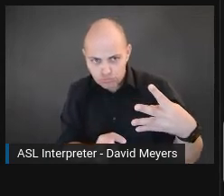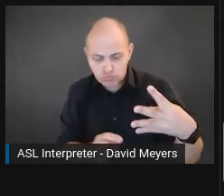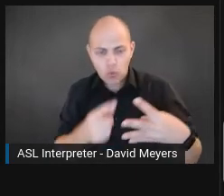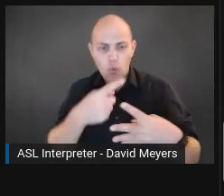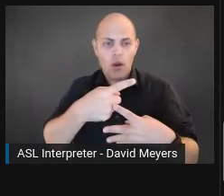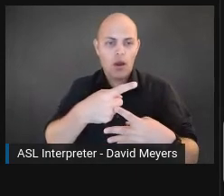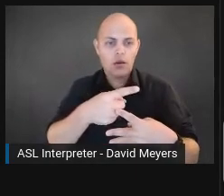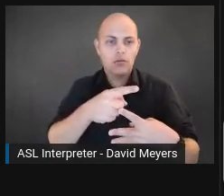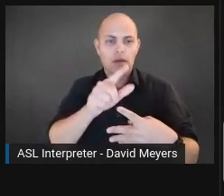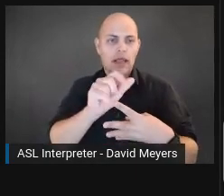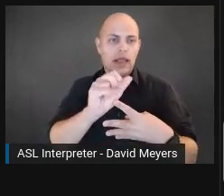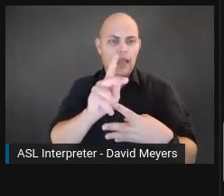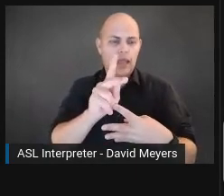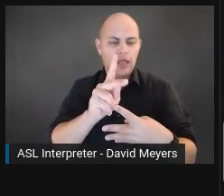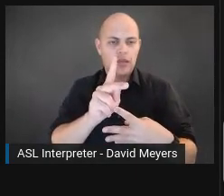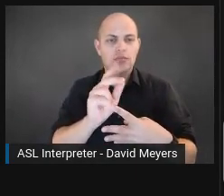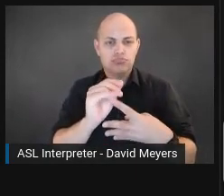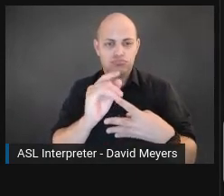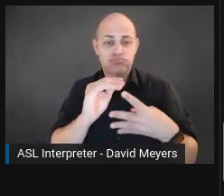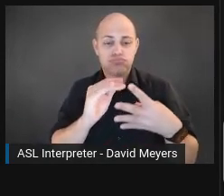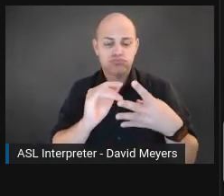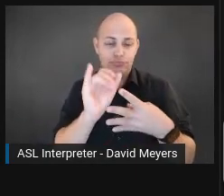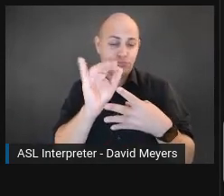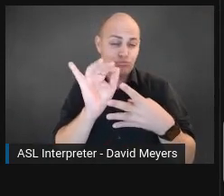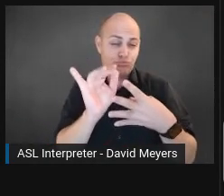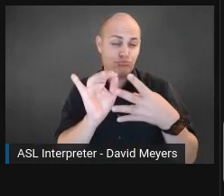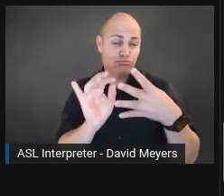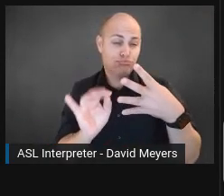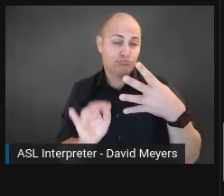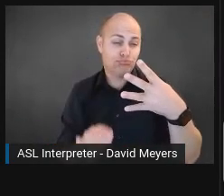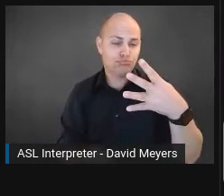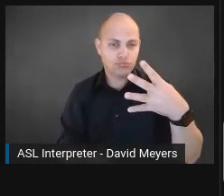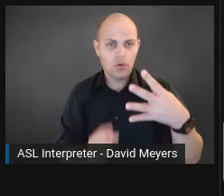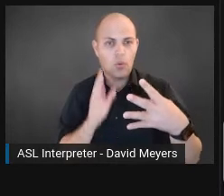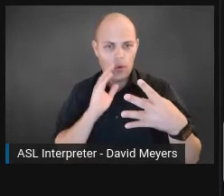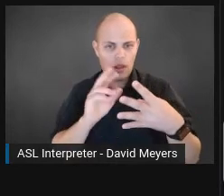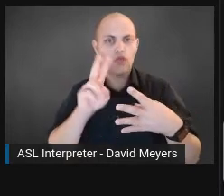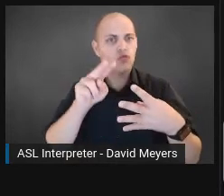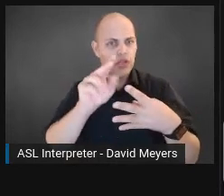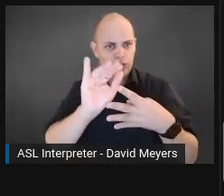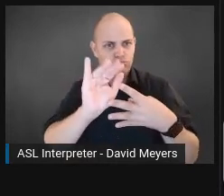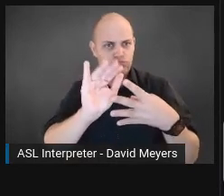consectetur adipscing elit sed vitae, tringila nisl, Mauris volutpat volutpat porta. You are currently on a text element.